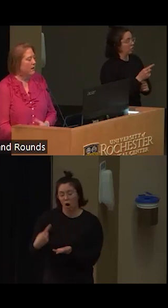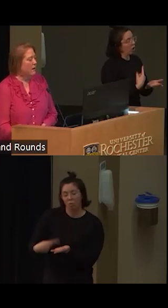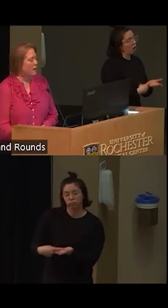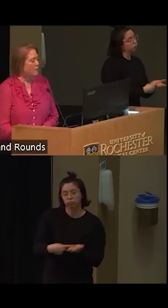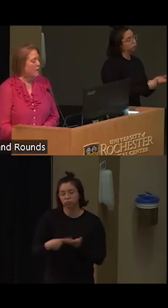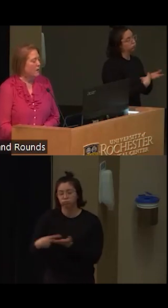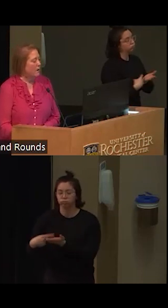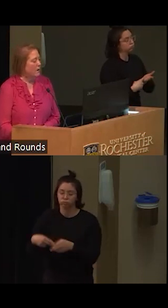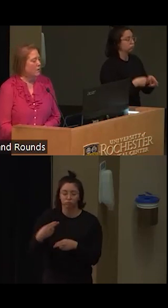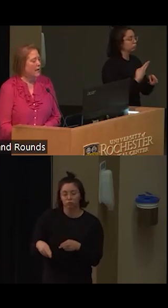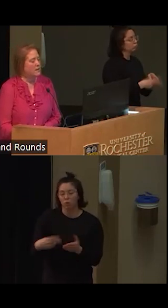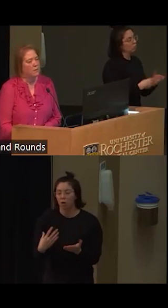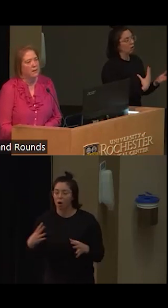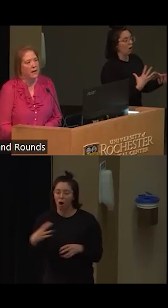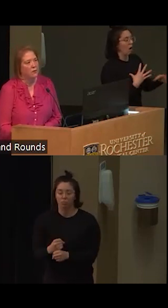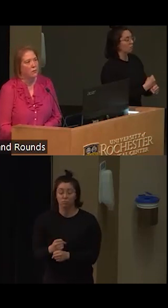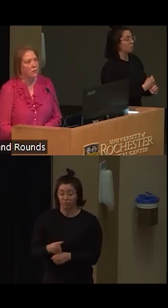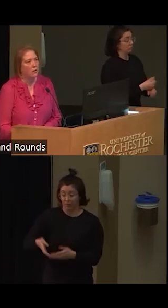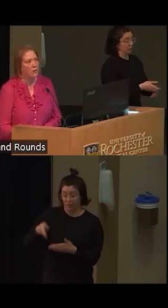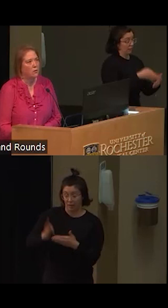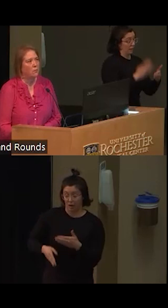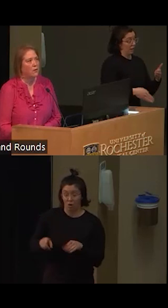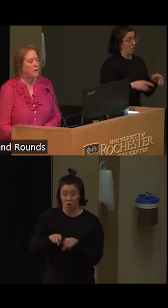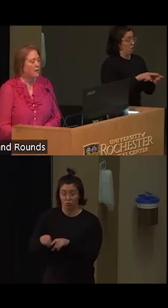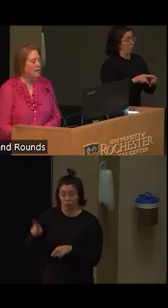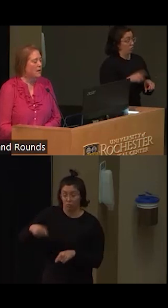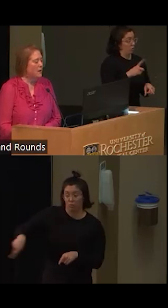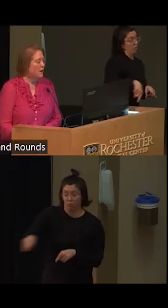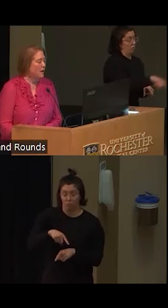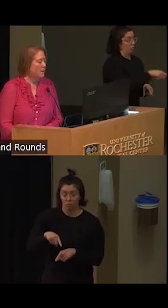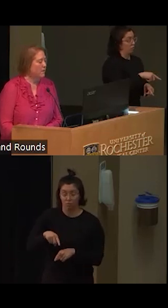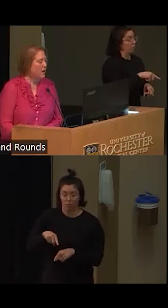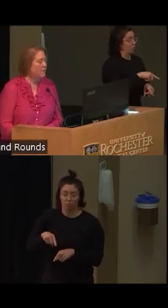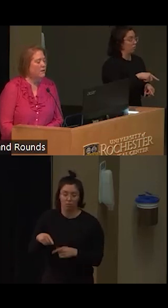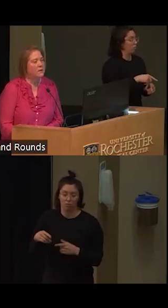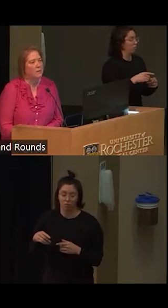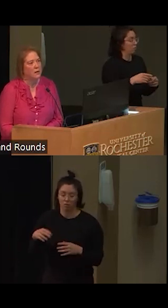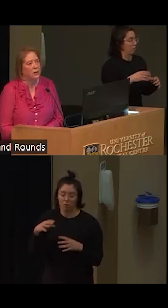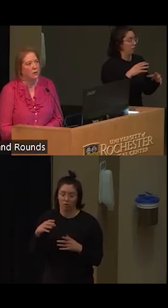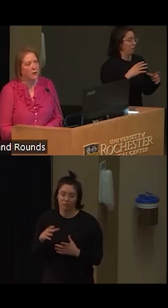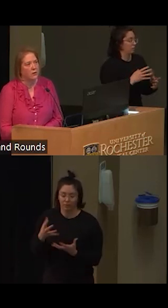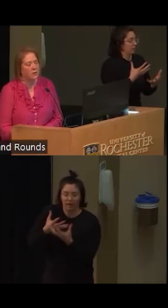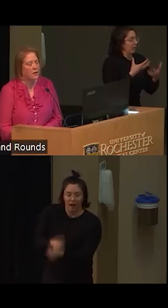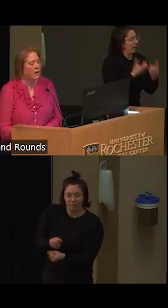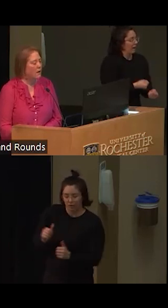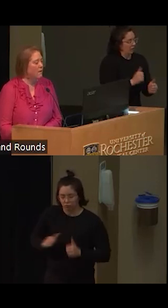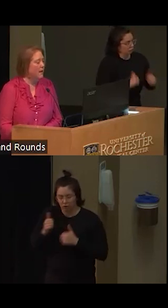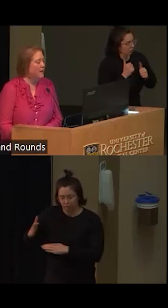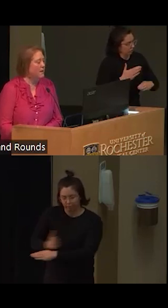and we asked them at the end to also complete the confidence in managing aggression scale and then